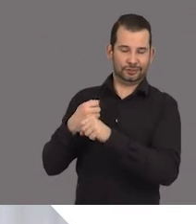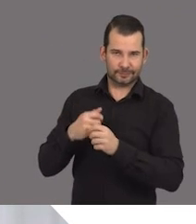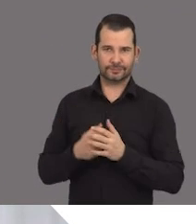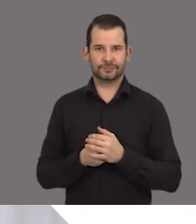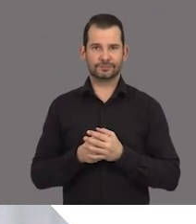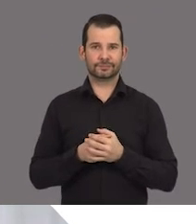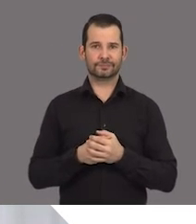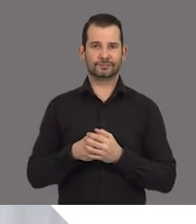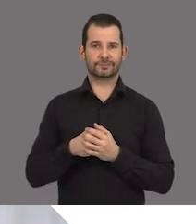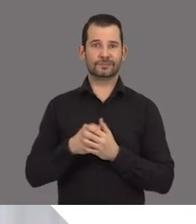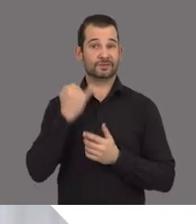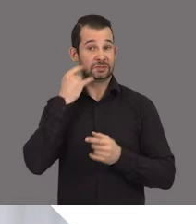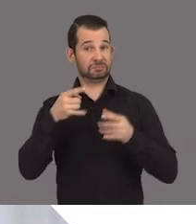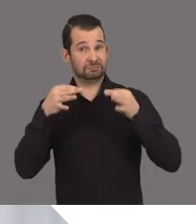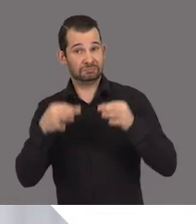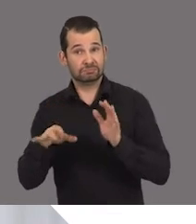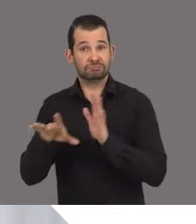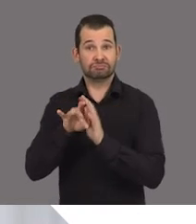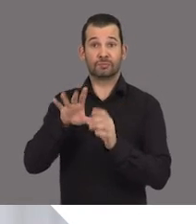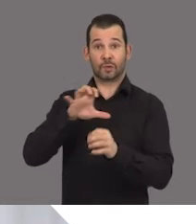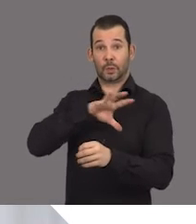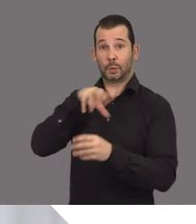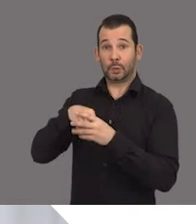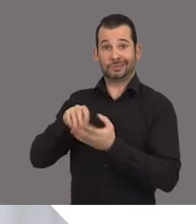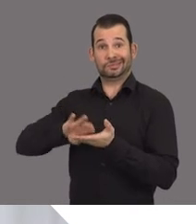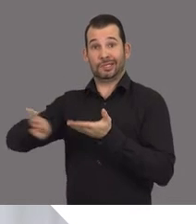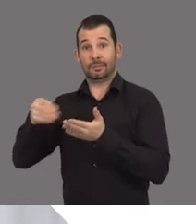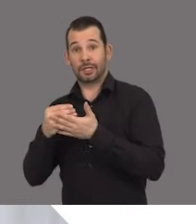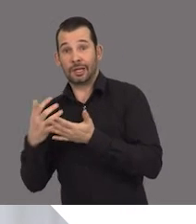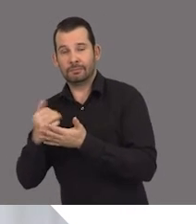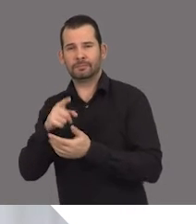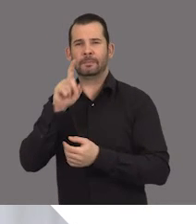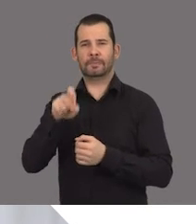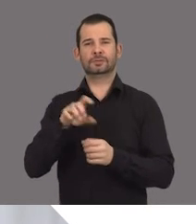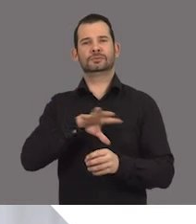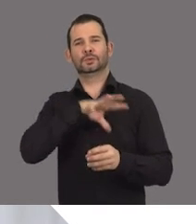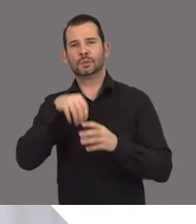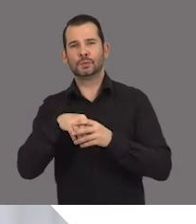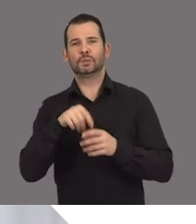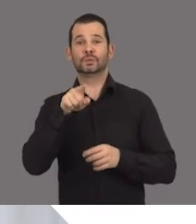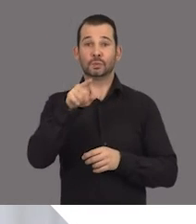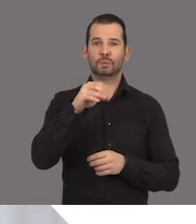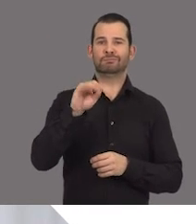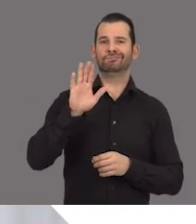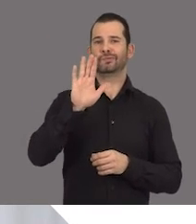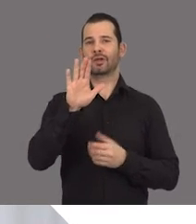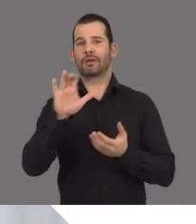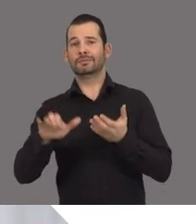or common-law partner’s exempt income, if applicable, in the calculation of the